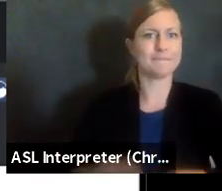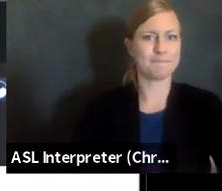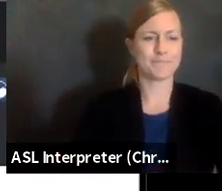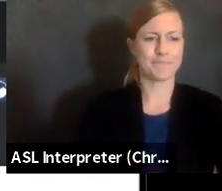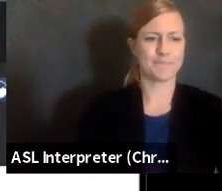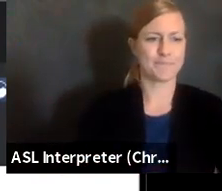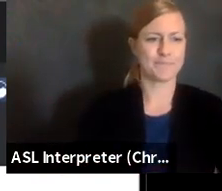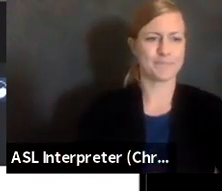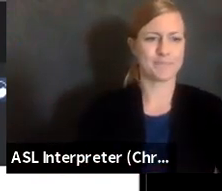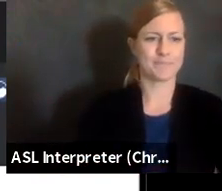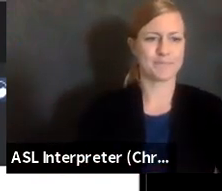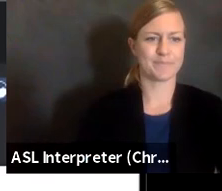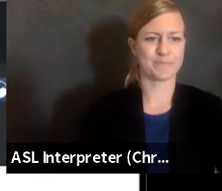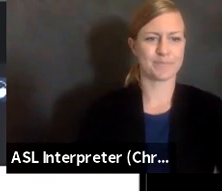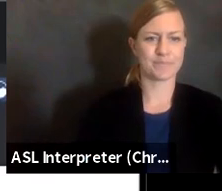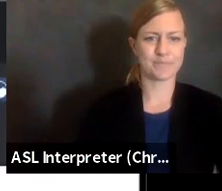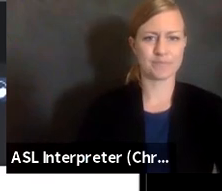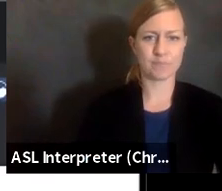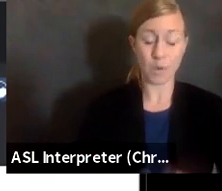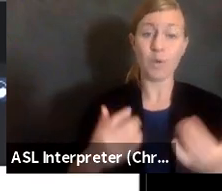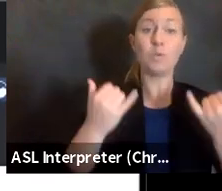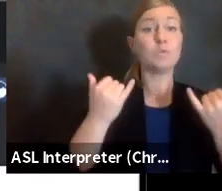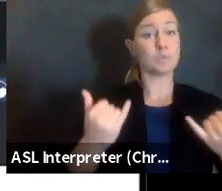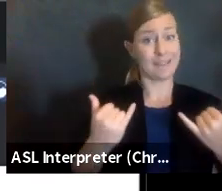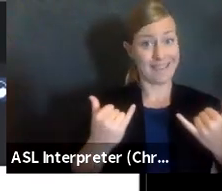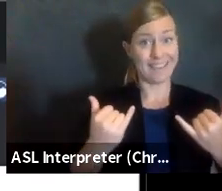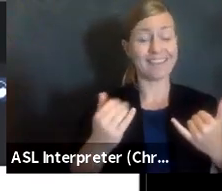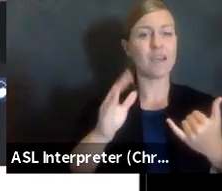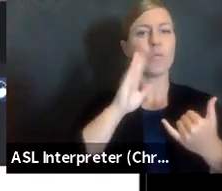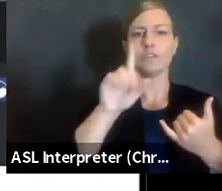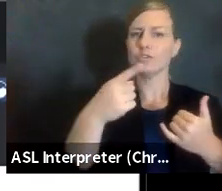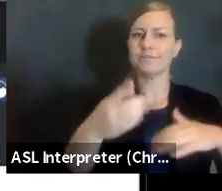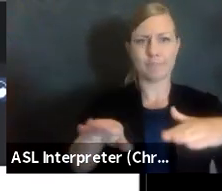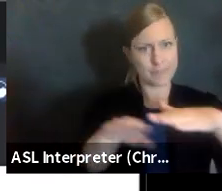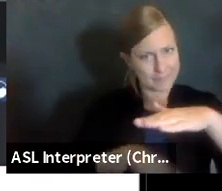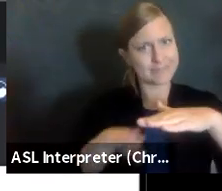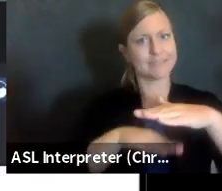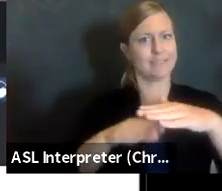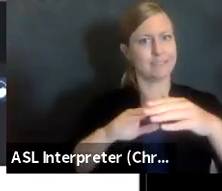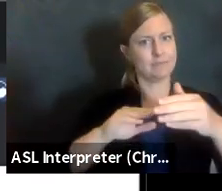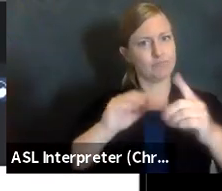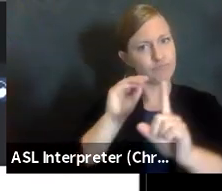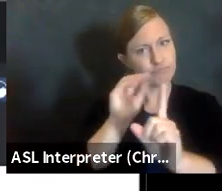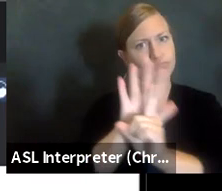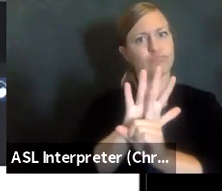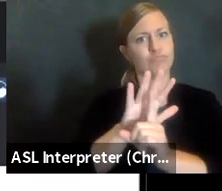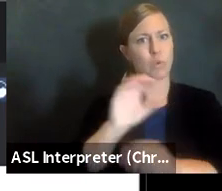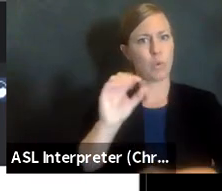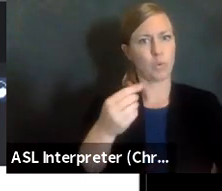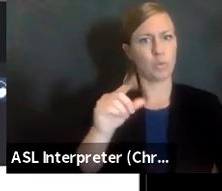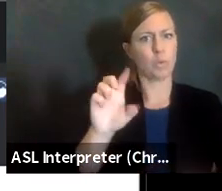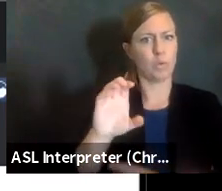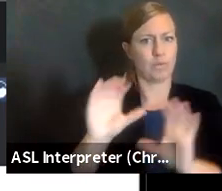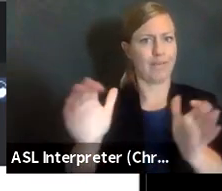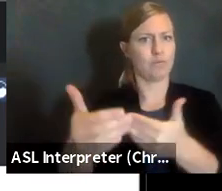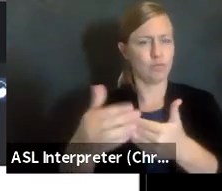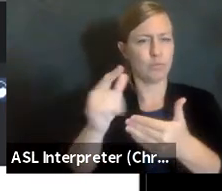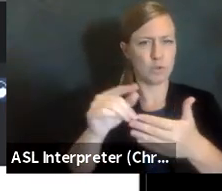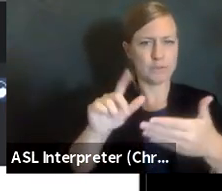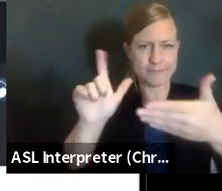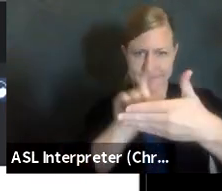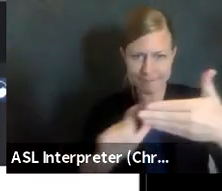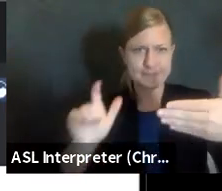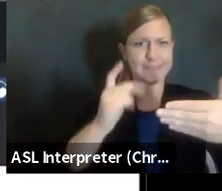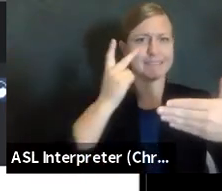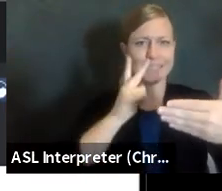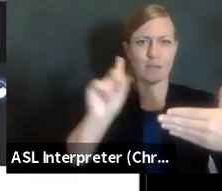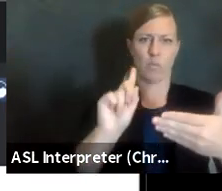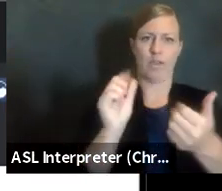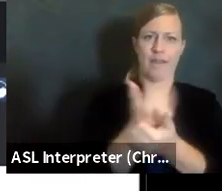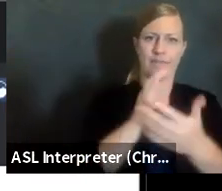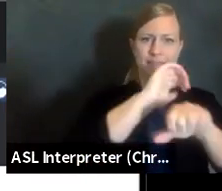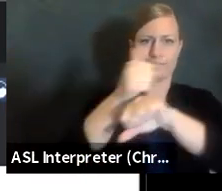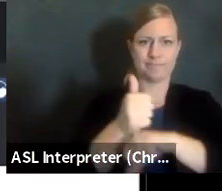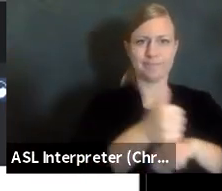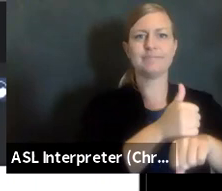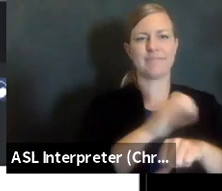ESD 112 - Katherine Livick: So like I said, today, we're just going to walk you through accessing the Google Classroom environment and navigating around so you know where things are. So that's the main thing that we're going to accomplish today.